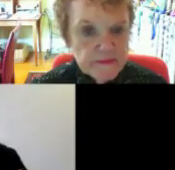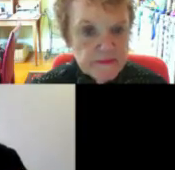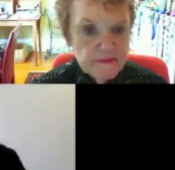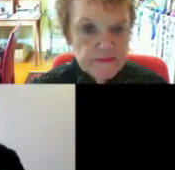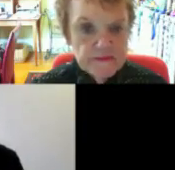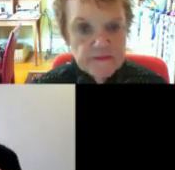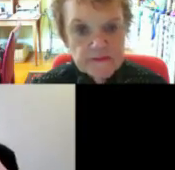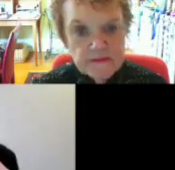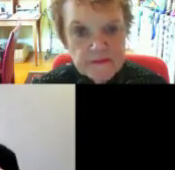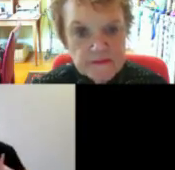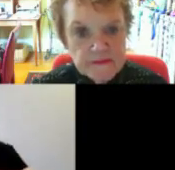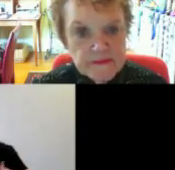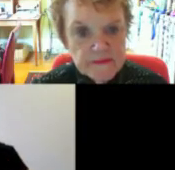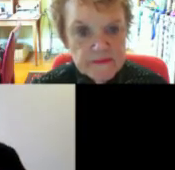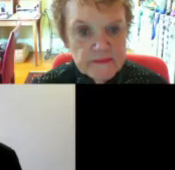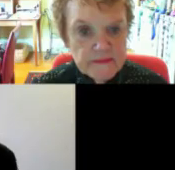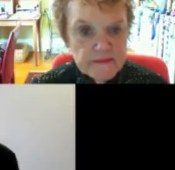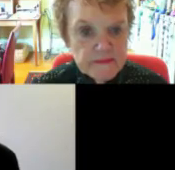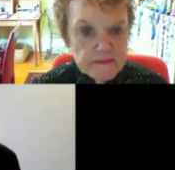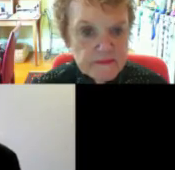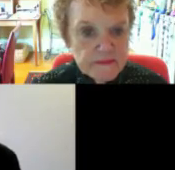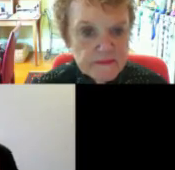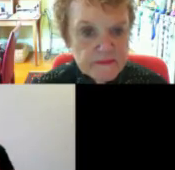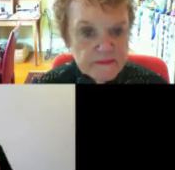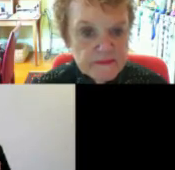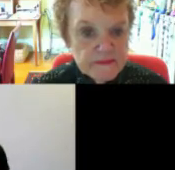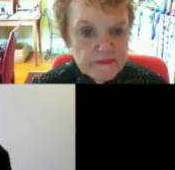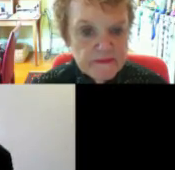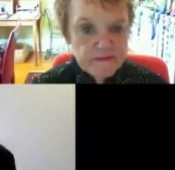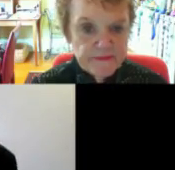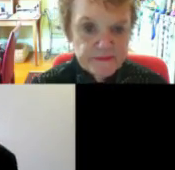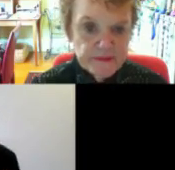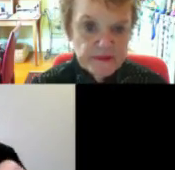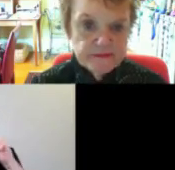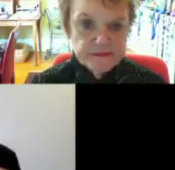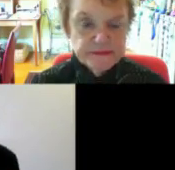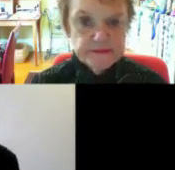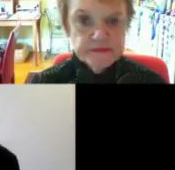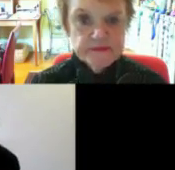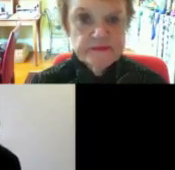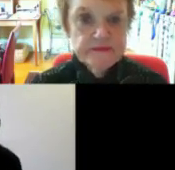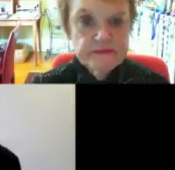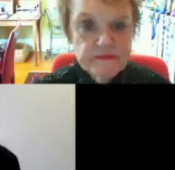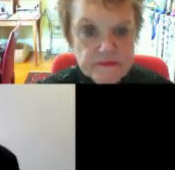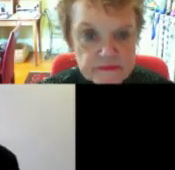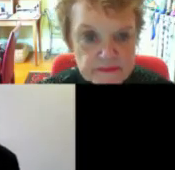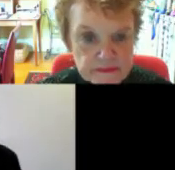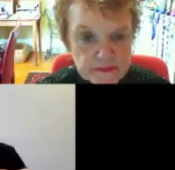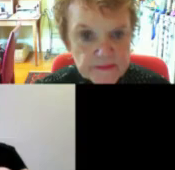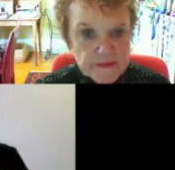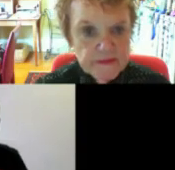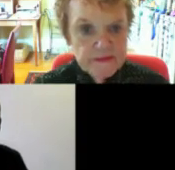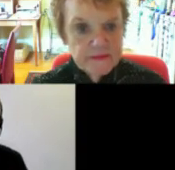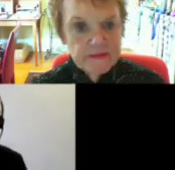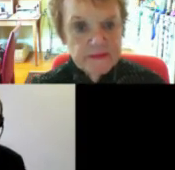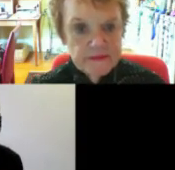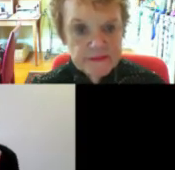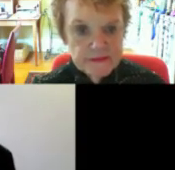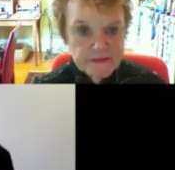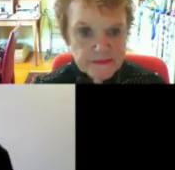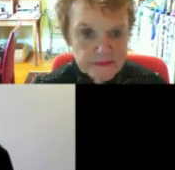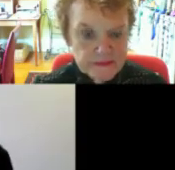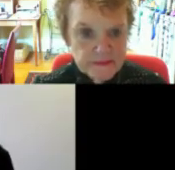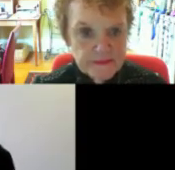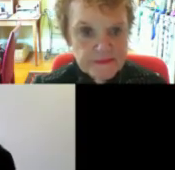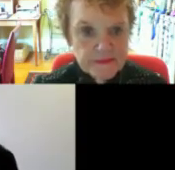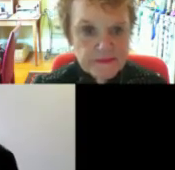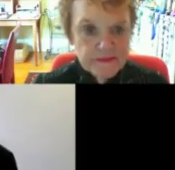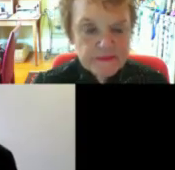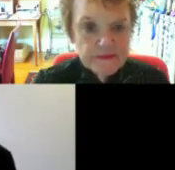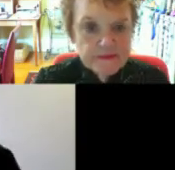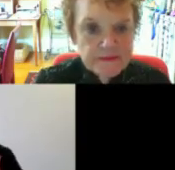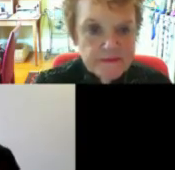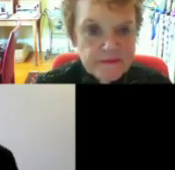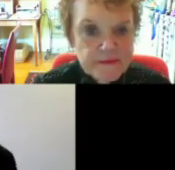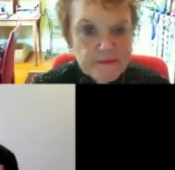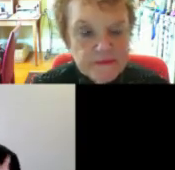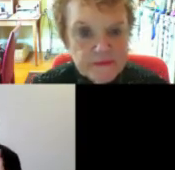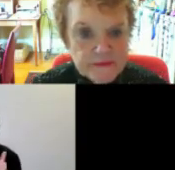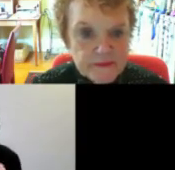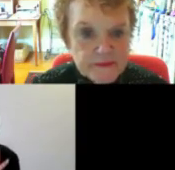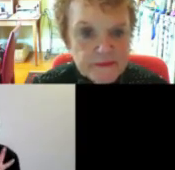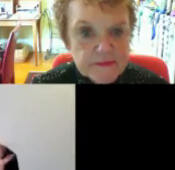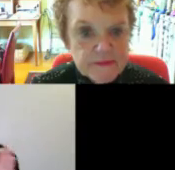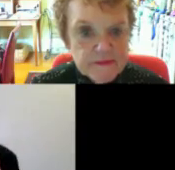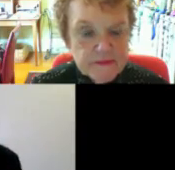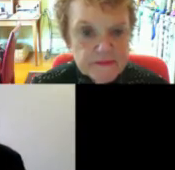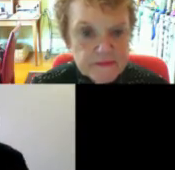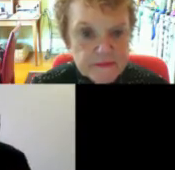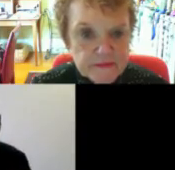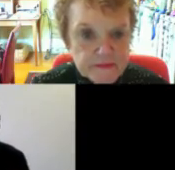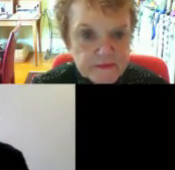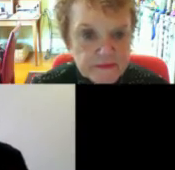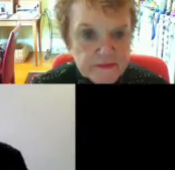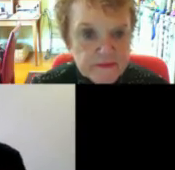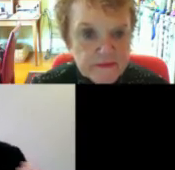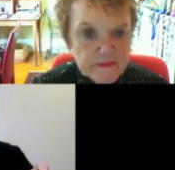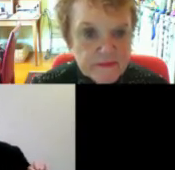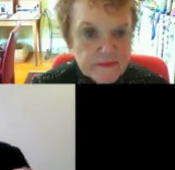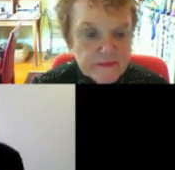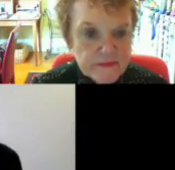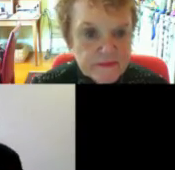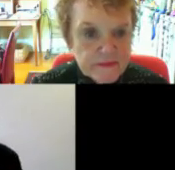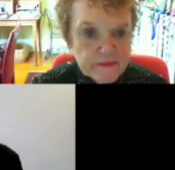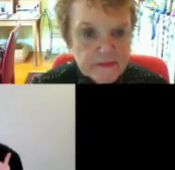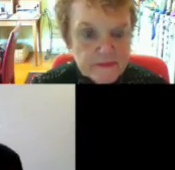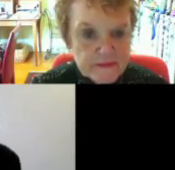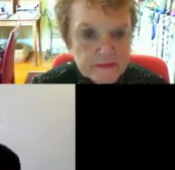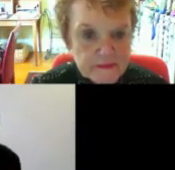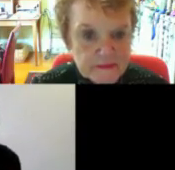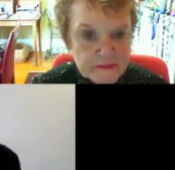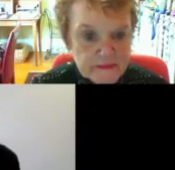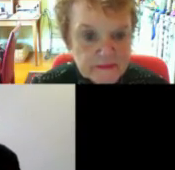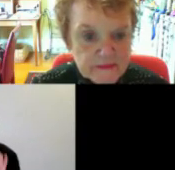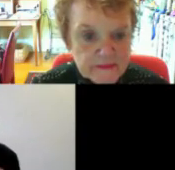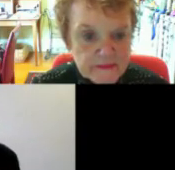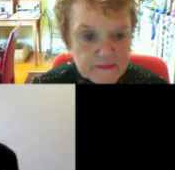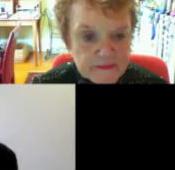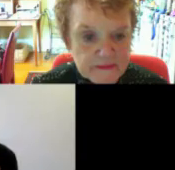Rosa Plasencia: Please use the question and answer, the Q&A feature in Zoom to ask questions and communicate via chat with the hosts, that's us. The webinar will be captured in English and interpreted in Spanish and ASL Live. Live English captions can be accessed by clicking the CC button at the bottom of your Zoom screen.